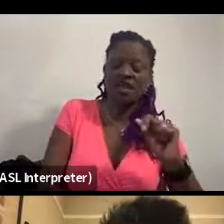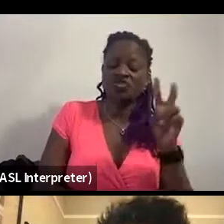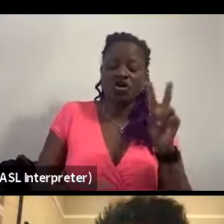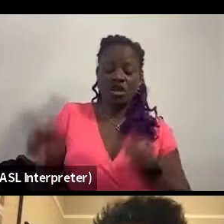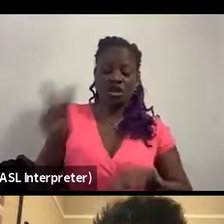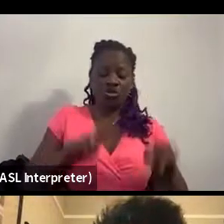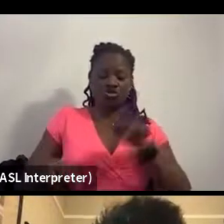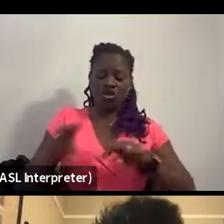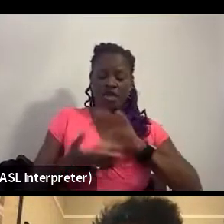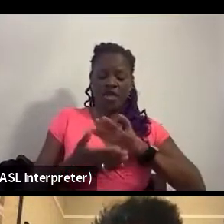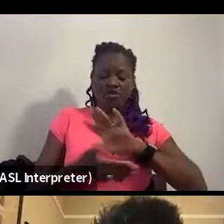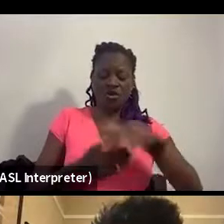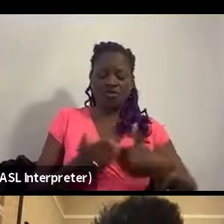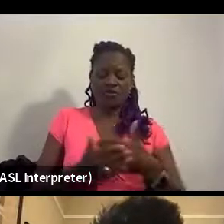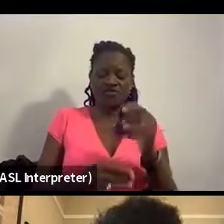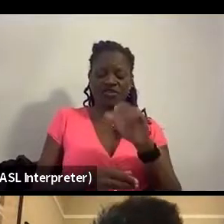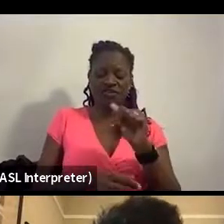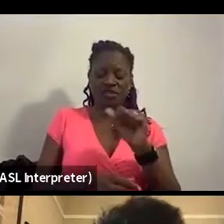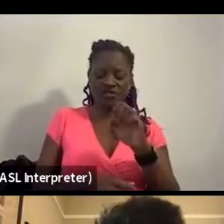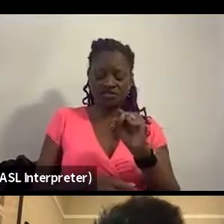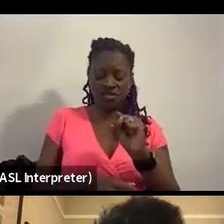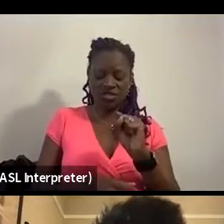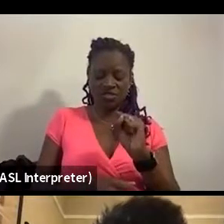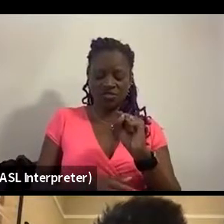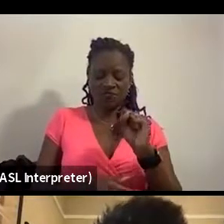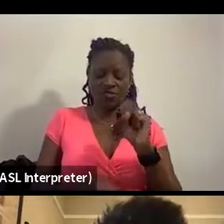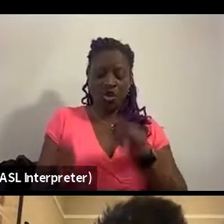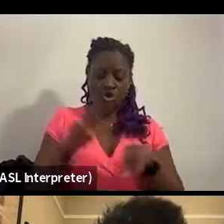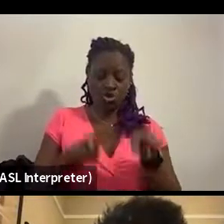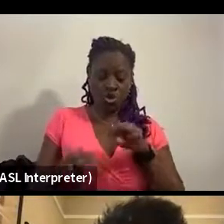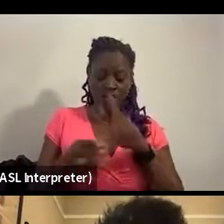and look at all the factors surrounding these cases to see if there's an